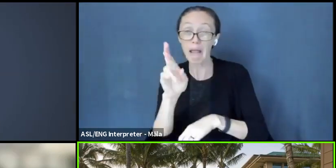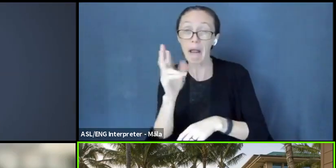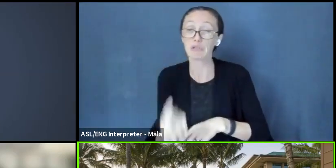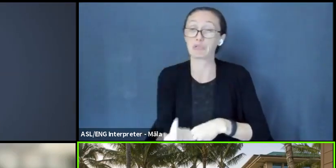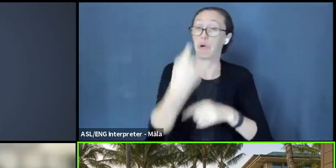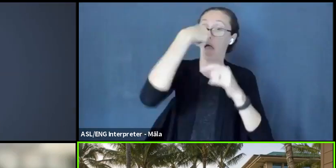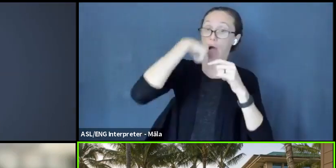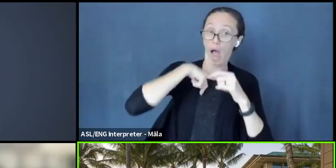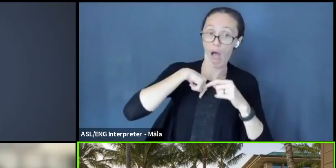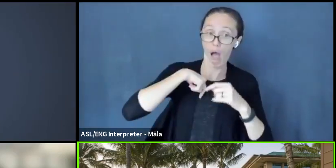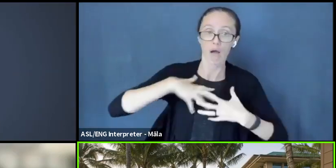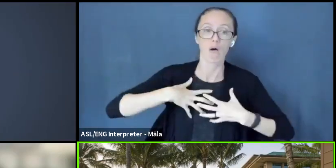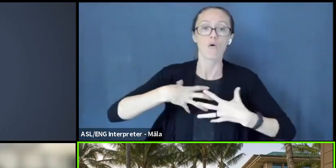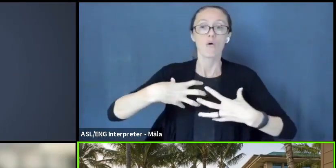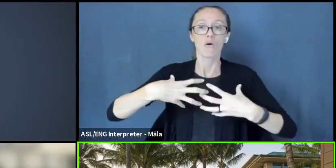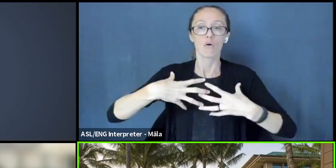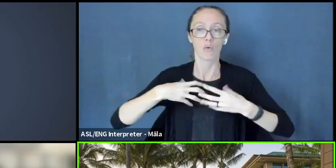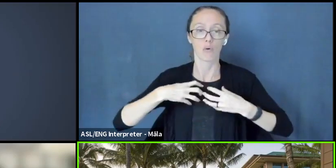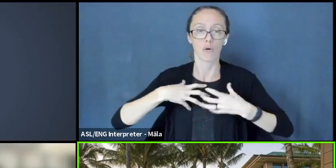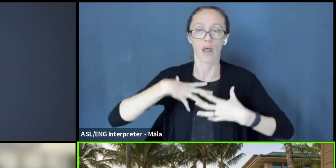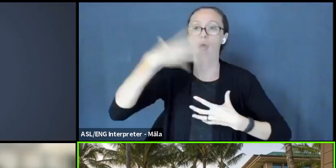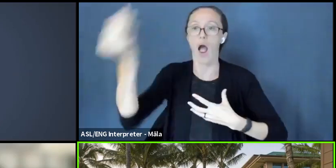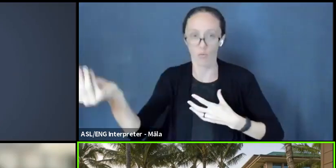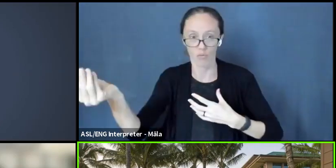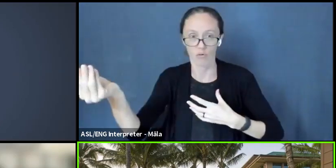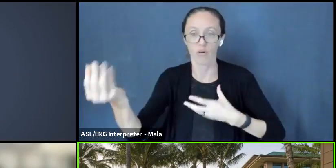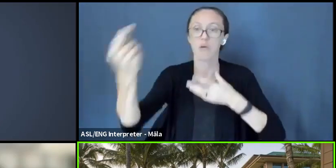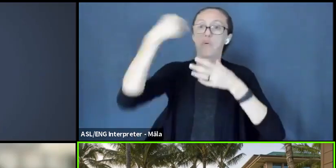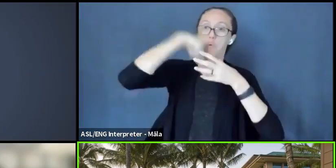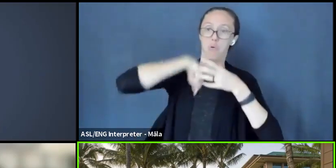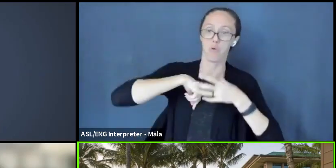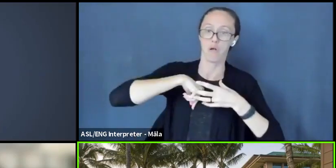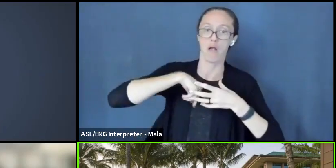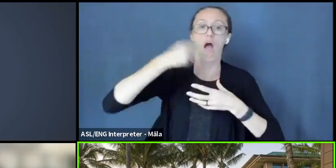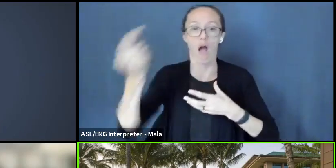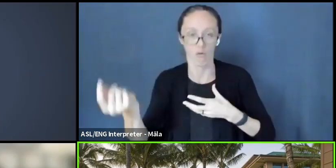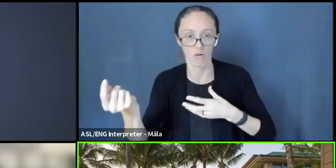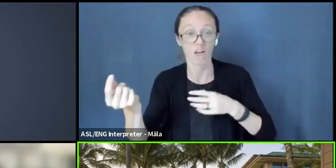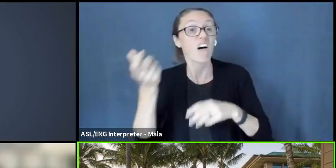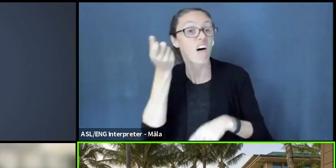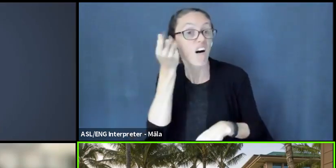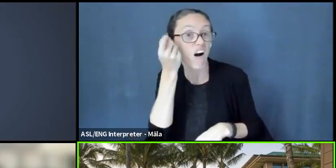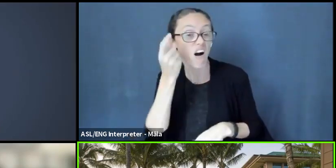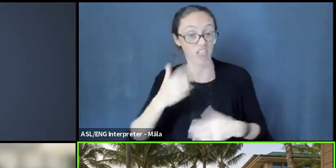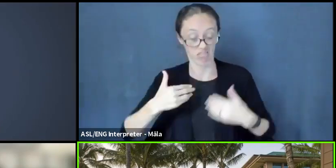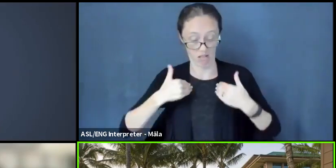Actually help to get the air out because sometimes the lung gets so damaged, that the normal